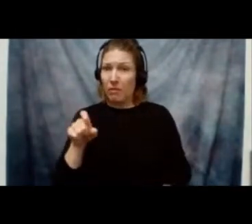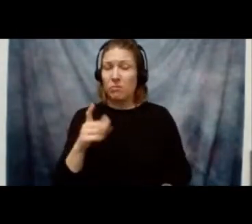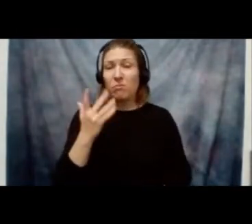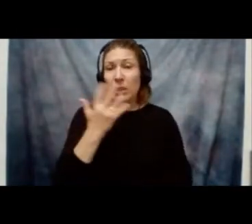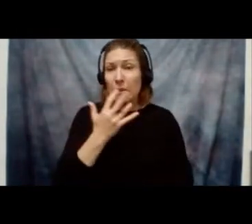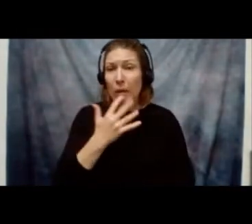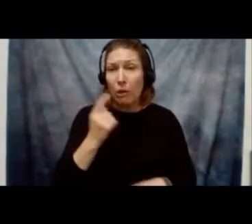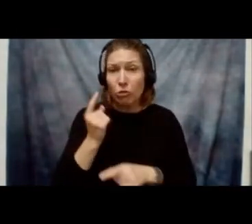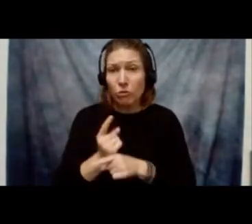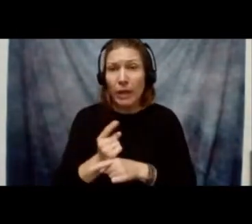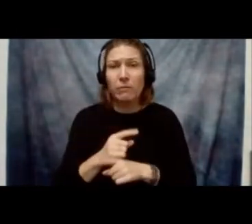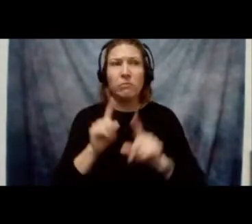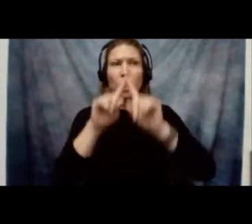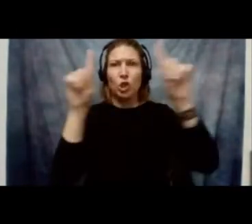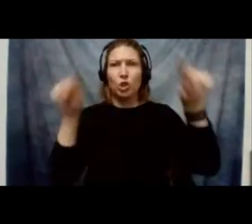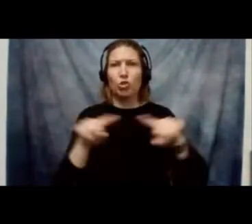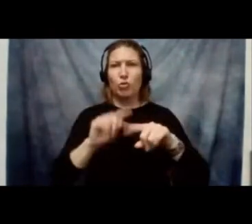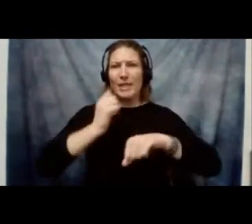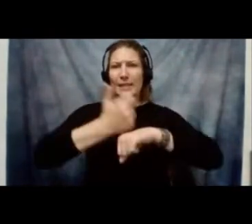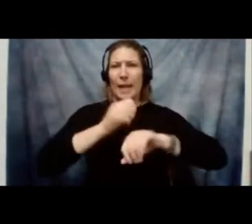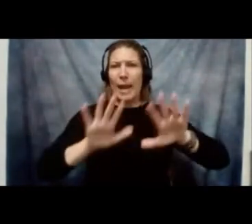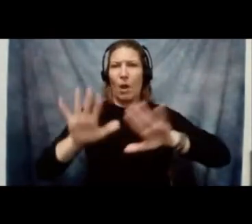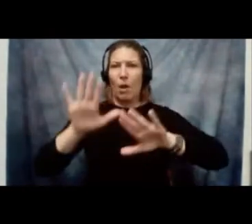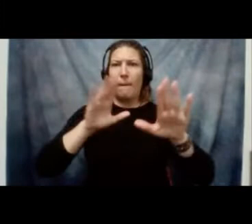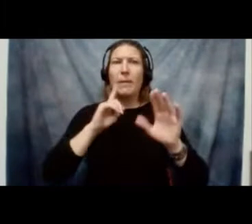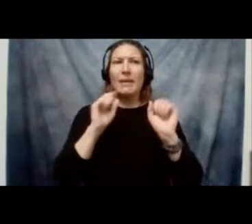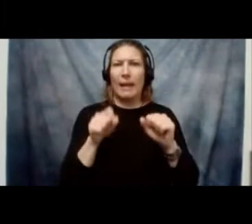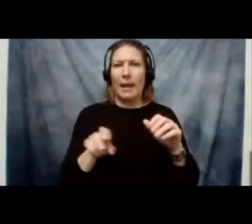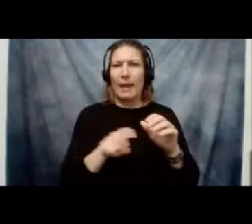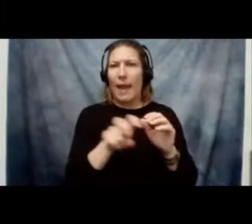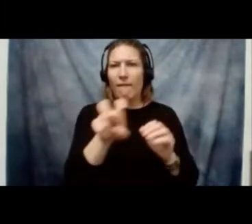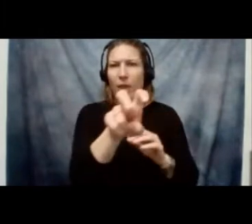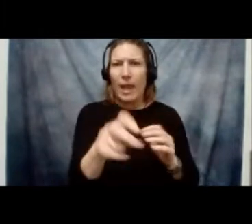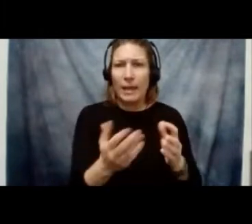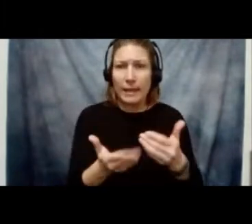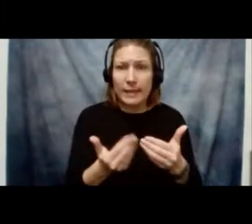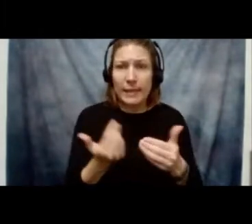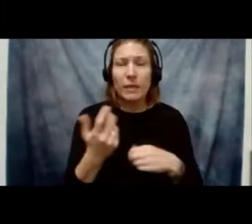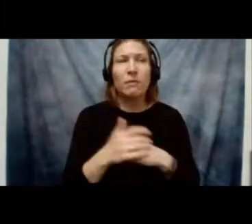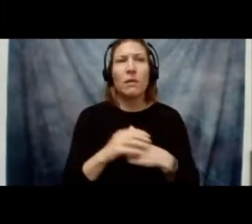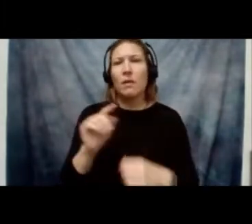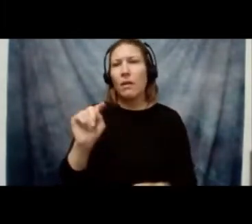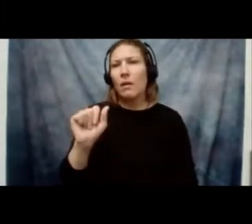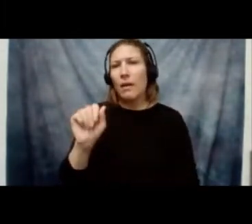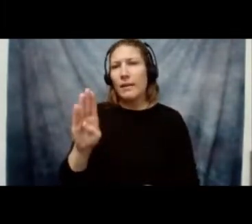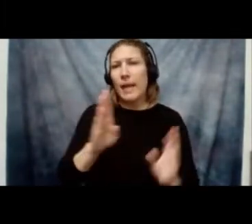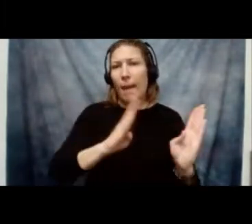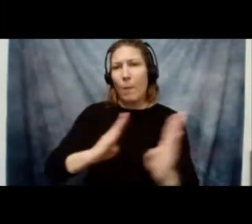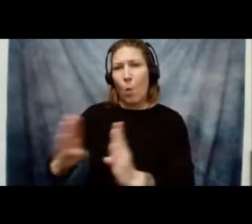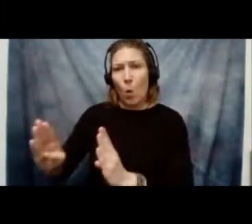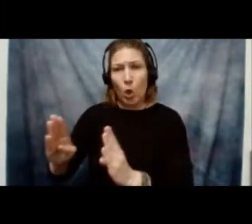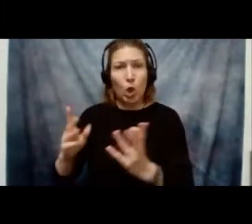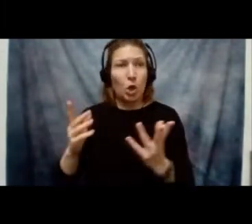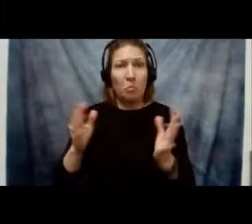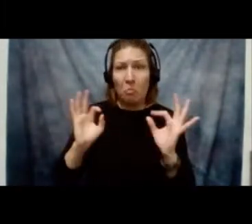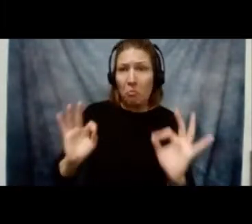is our tab order making sense um is it even is it is the tab order even doable within storyline for